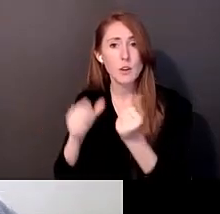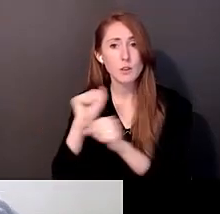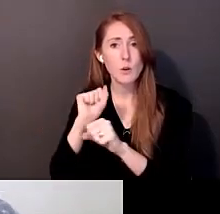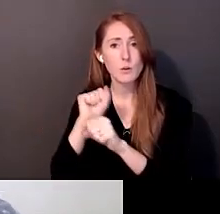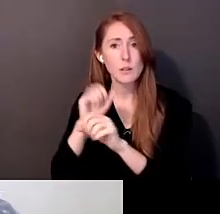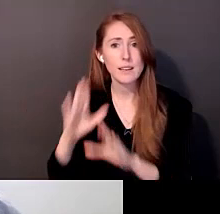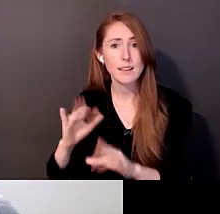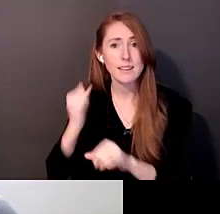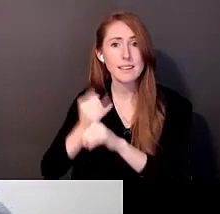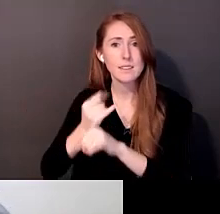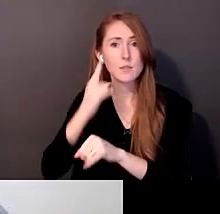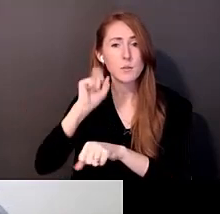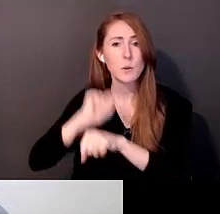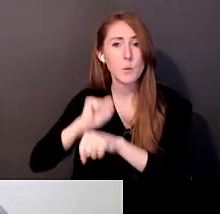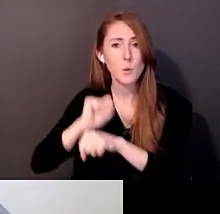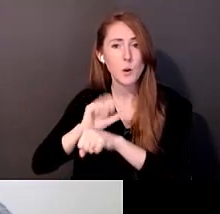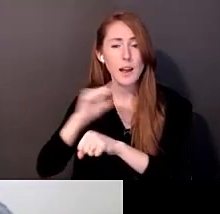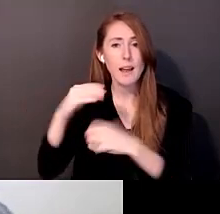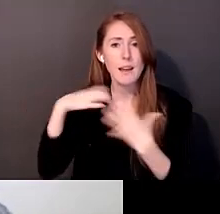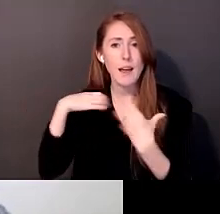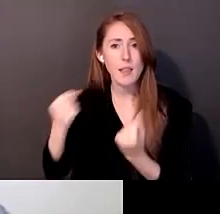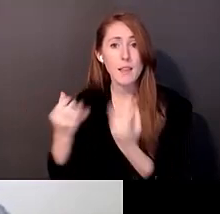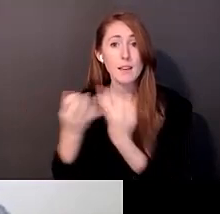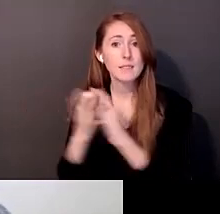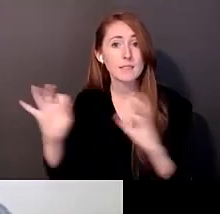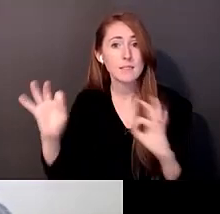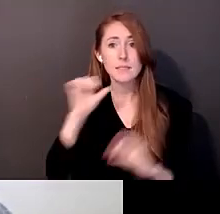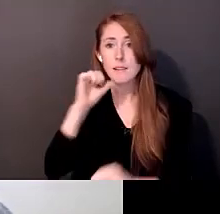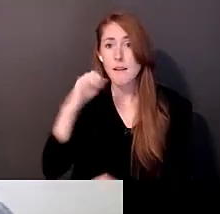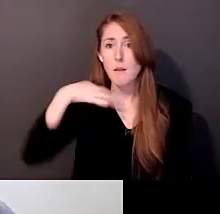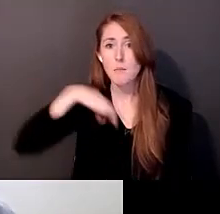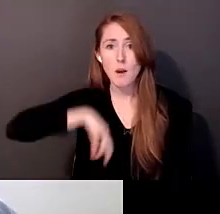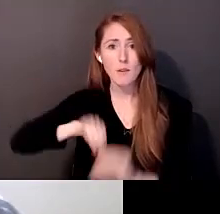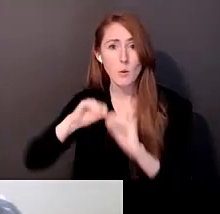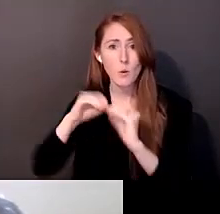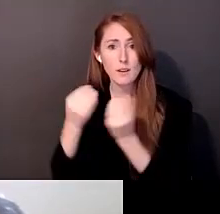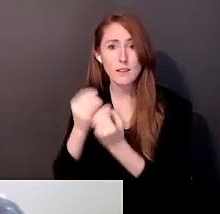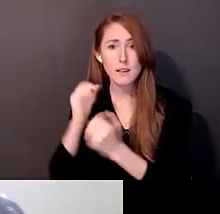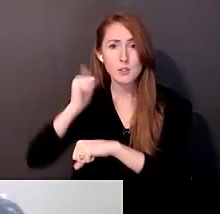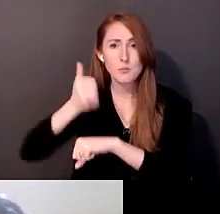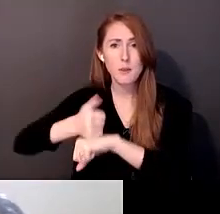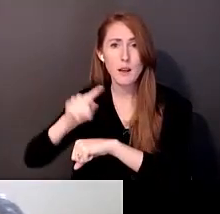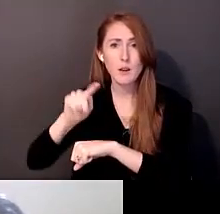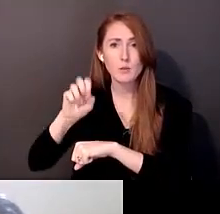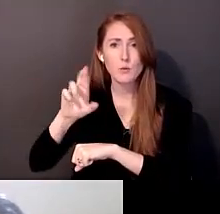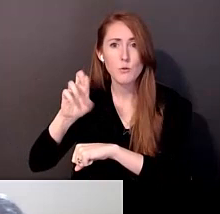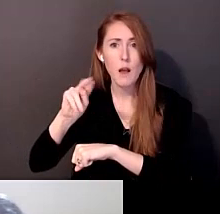an independent, not-for-profit organization based in Toronto, Canada that conducts and shares